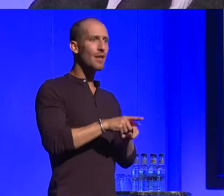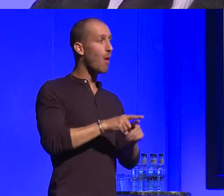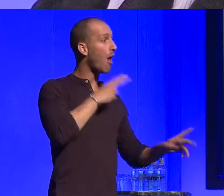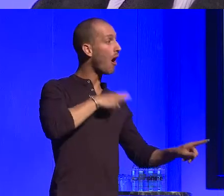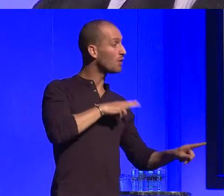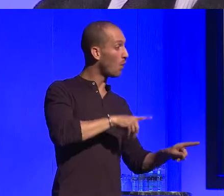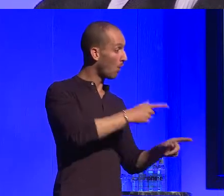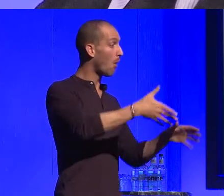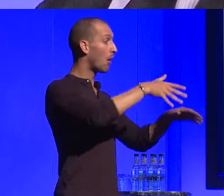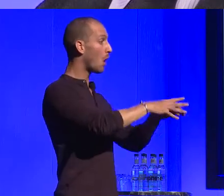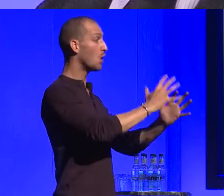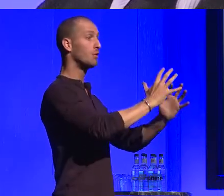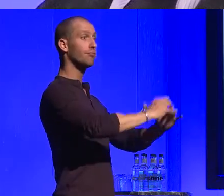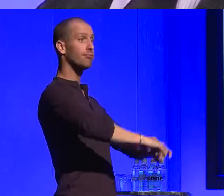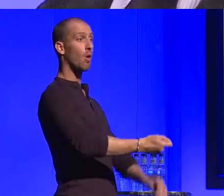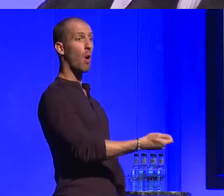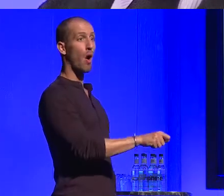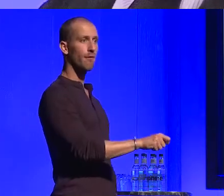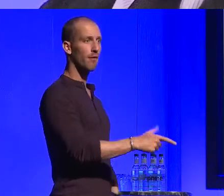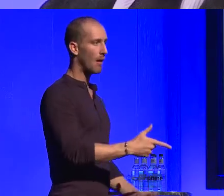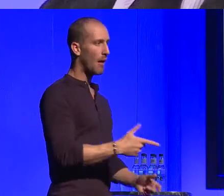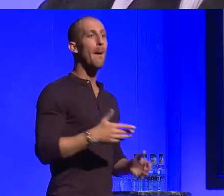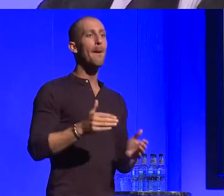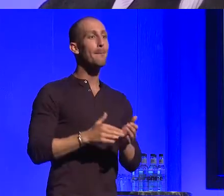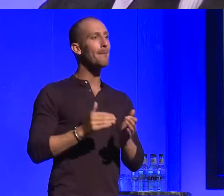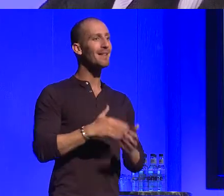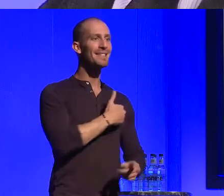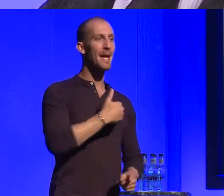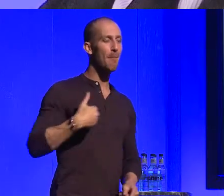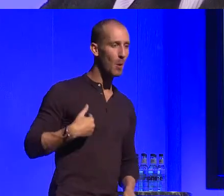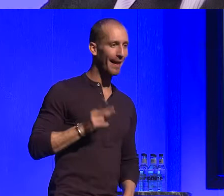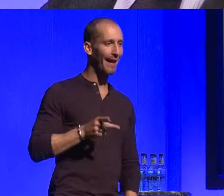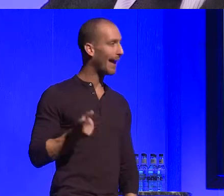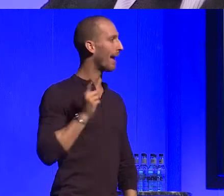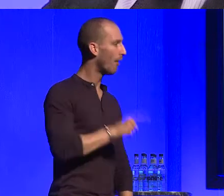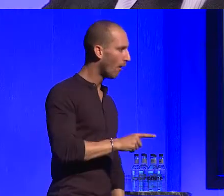then spend half of Monday sorting out the winding back up of the machines, dealing with